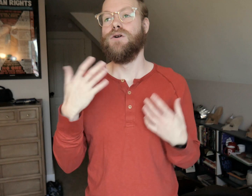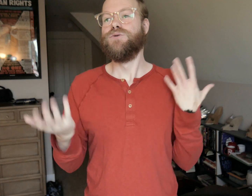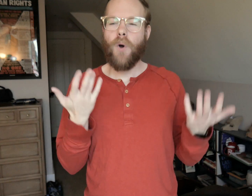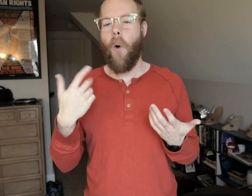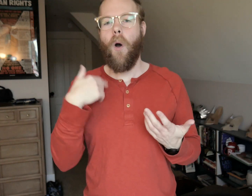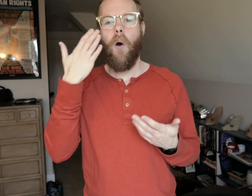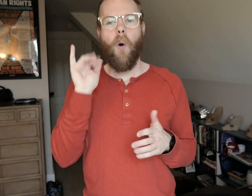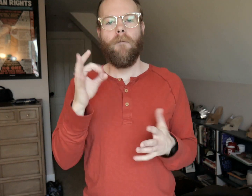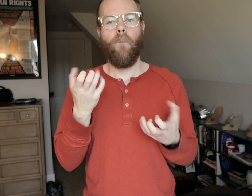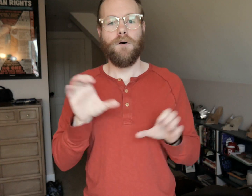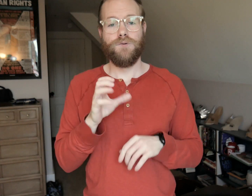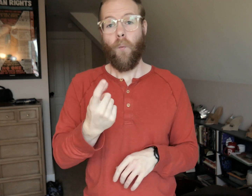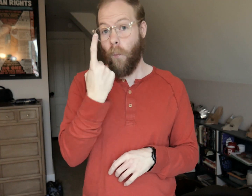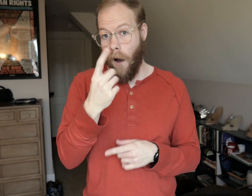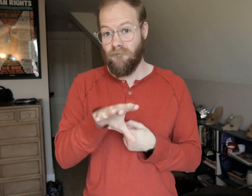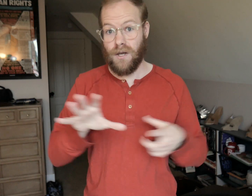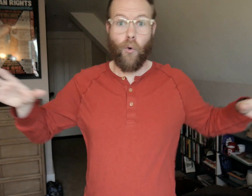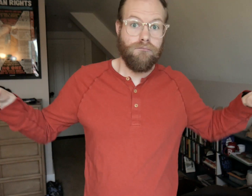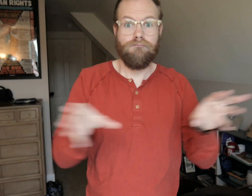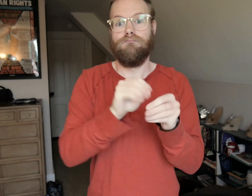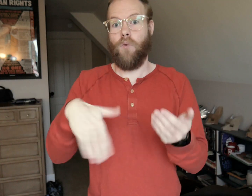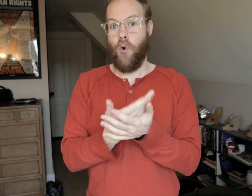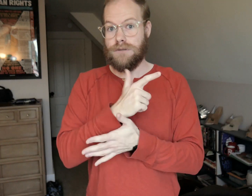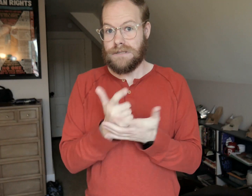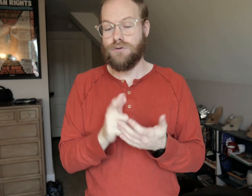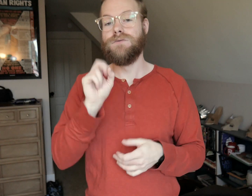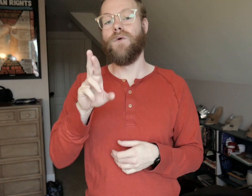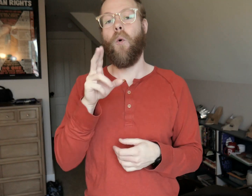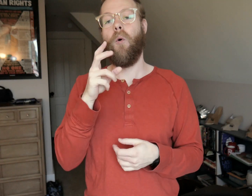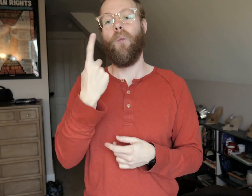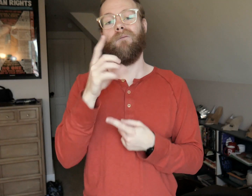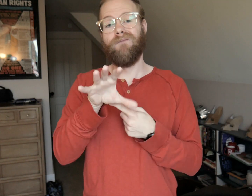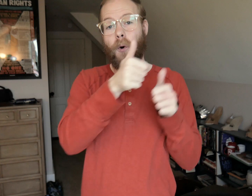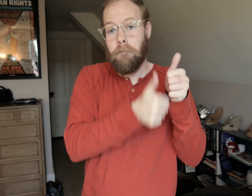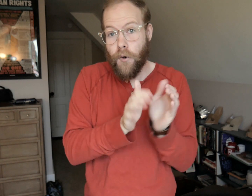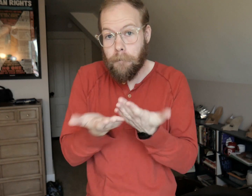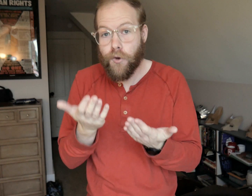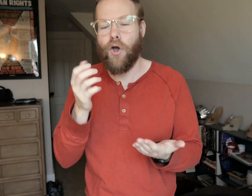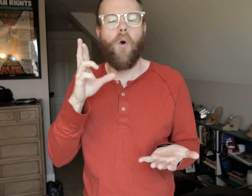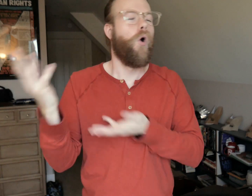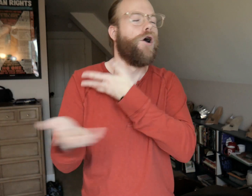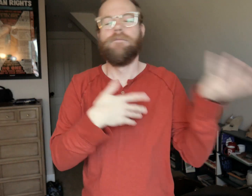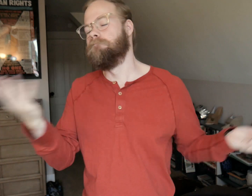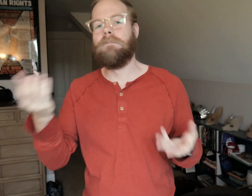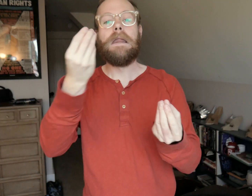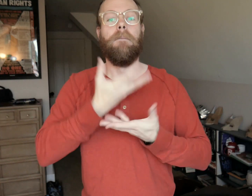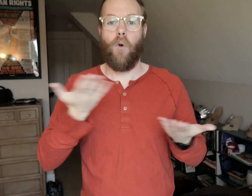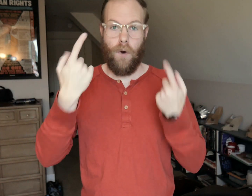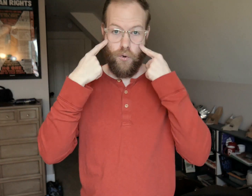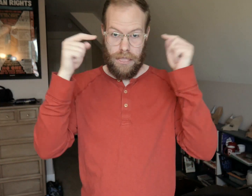So I don’t know if I want to do one video of reading the whole thing, or video per book, or what? Let me know what you think.